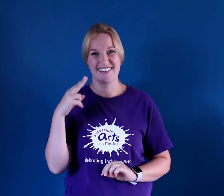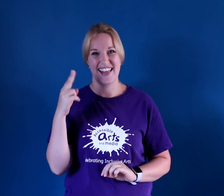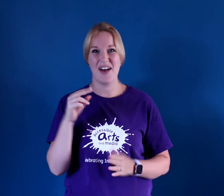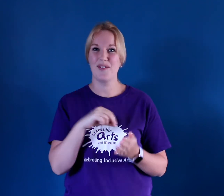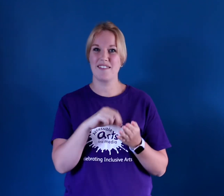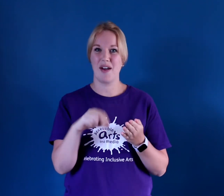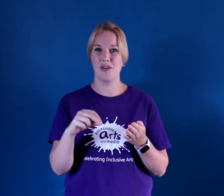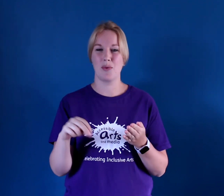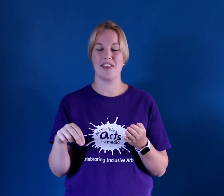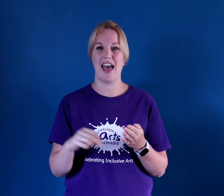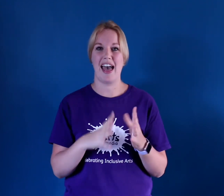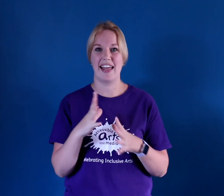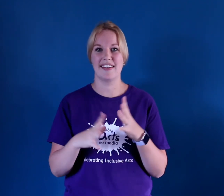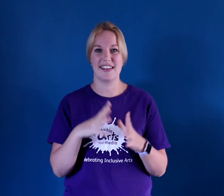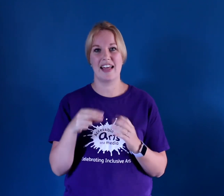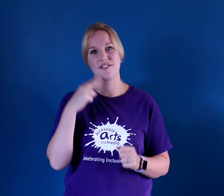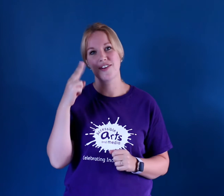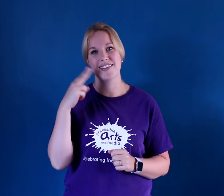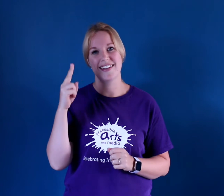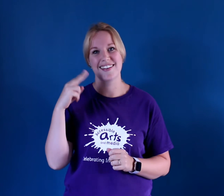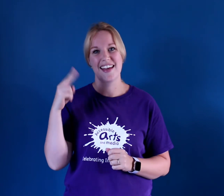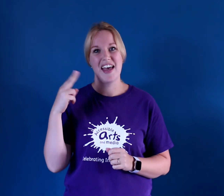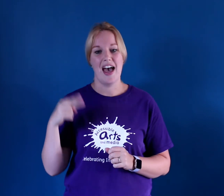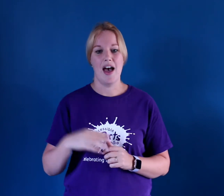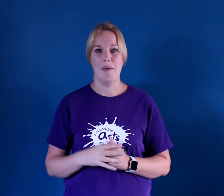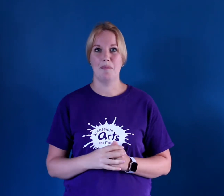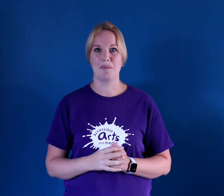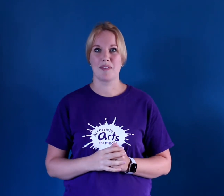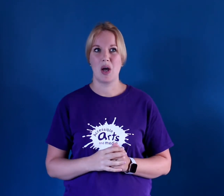that we wrote with Hands and Voices